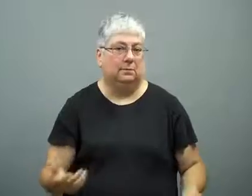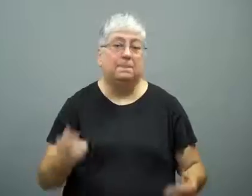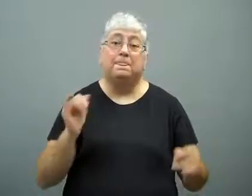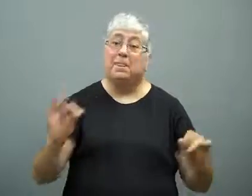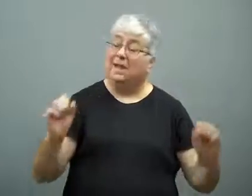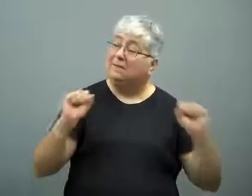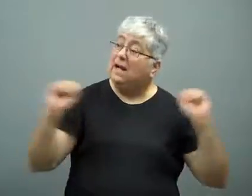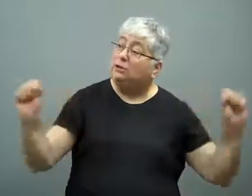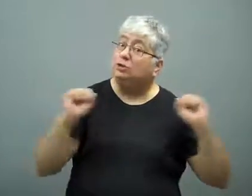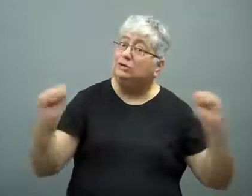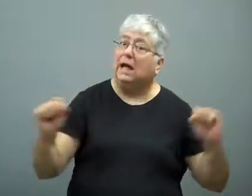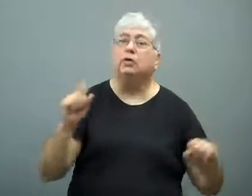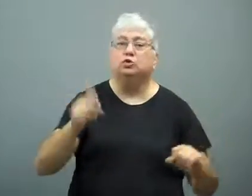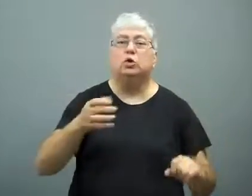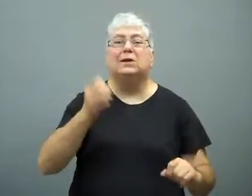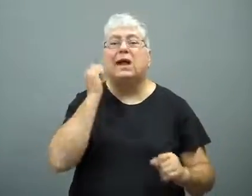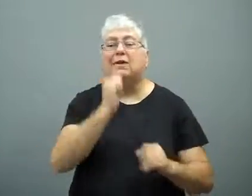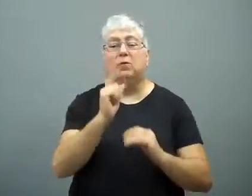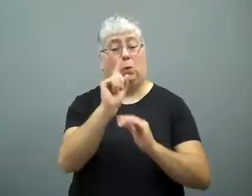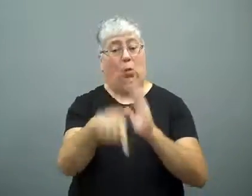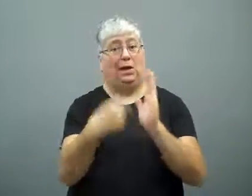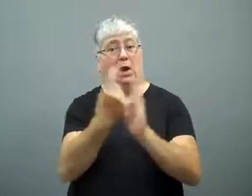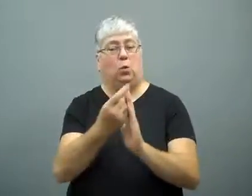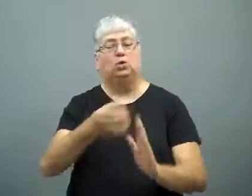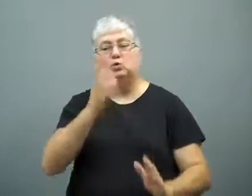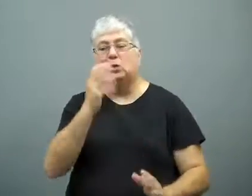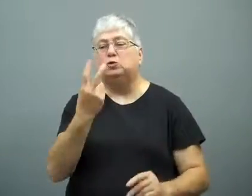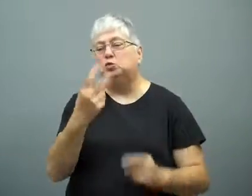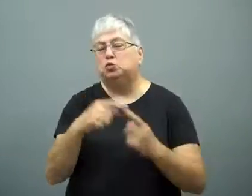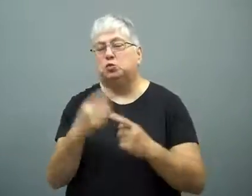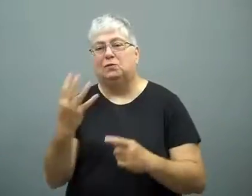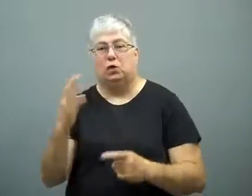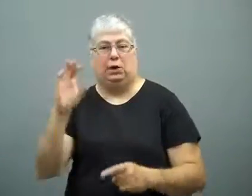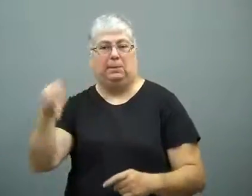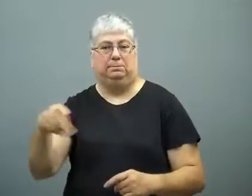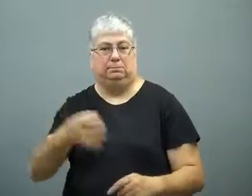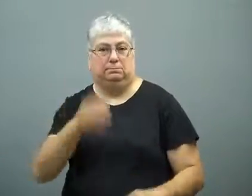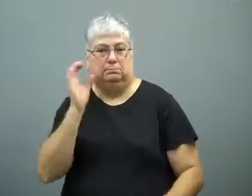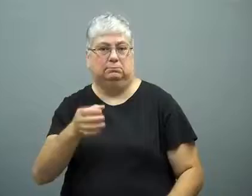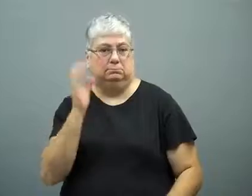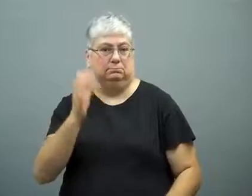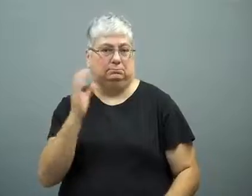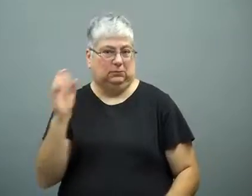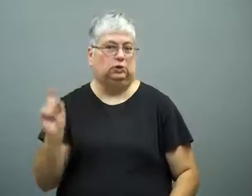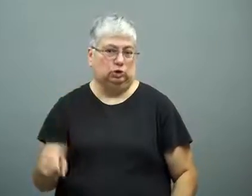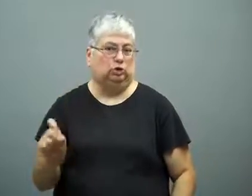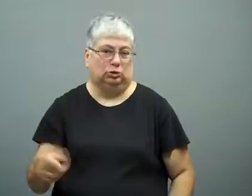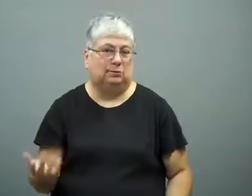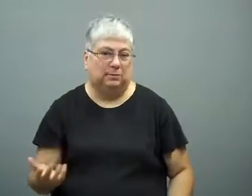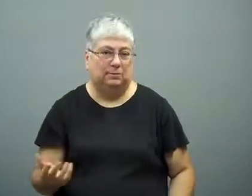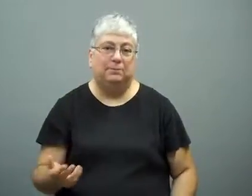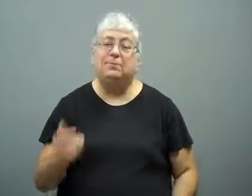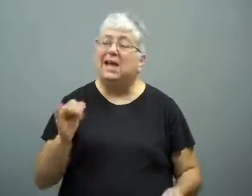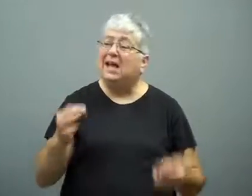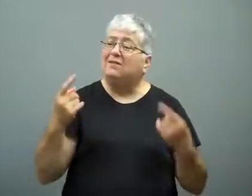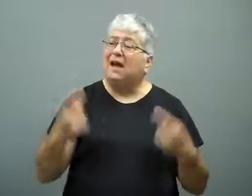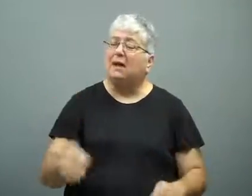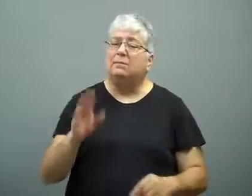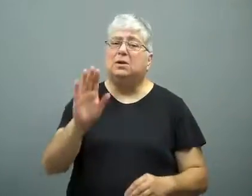You should drink 2 to 4 cups of water for every hour you exercise.